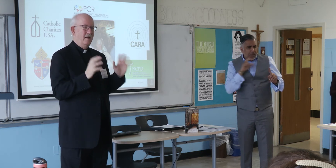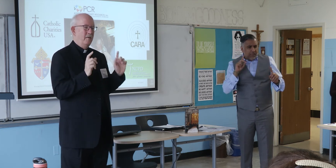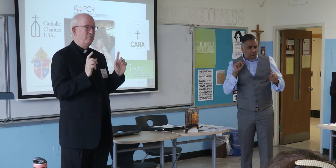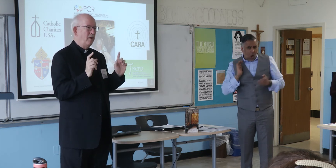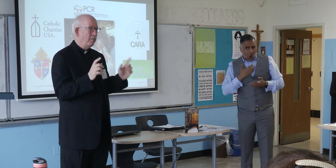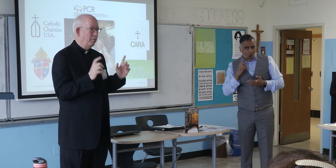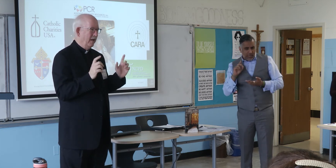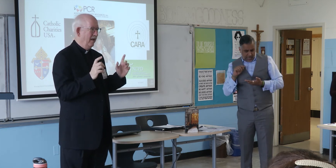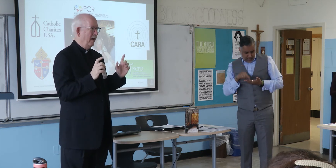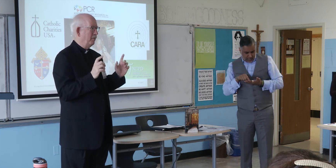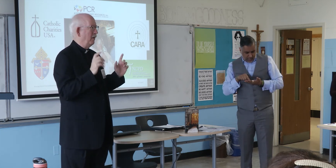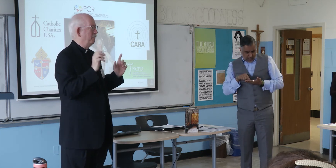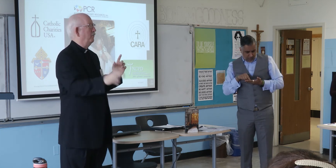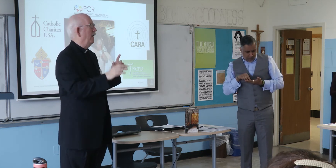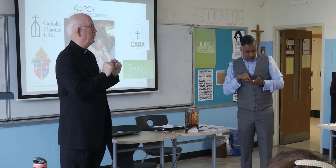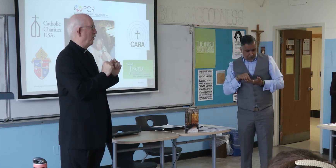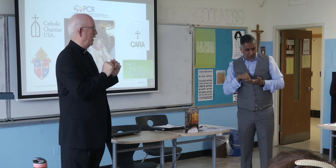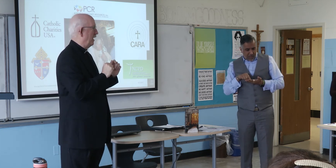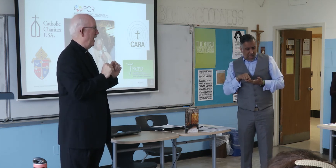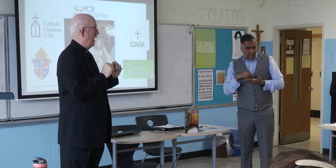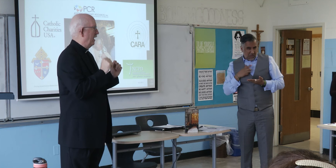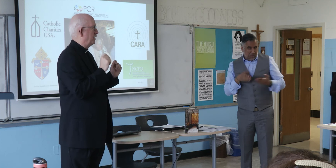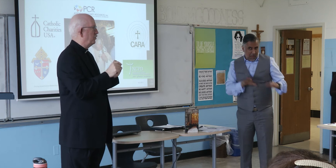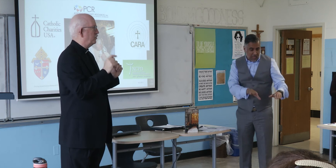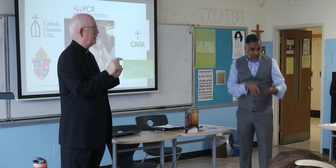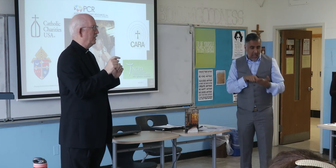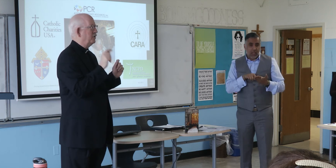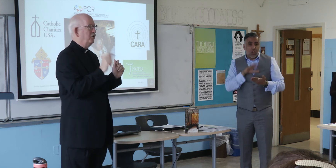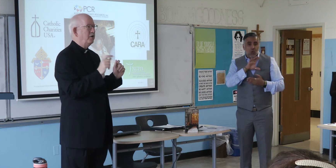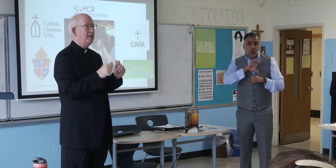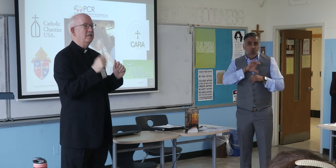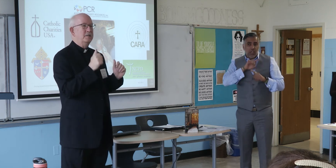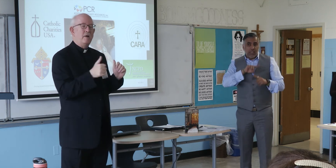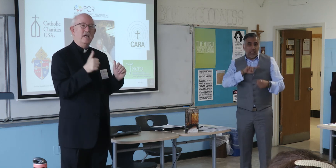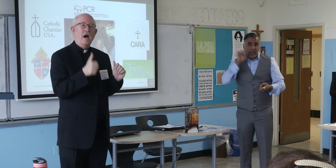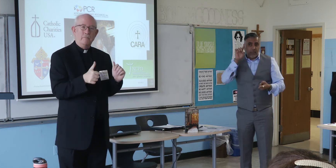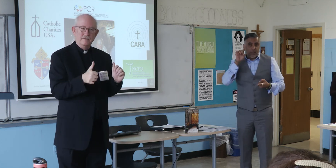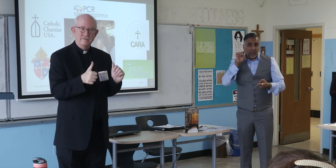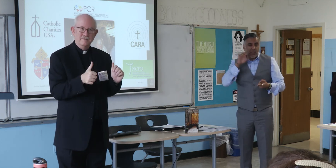probably, I'd wager on it, is that church attendance in your diocese is growing up.